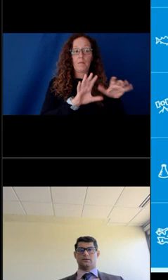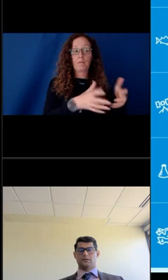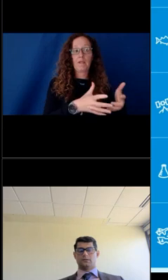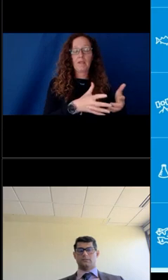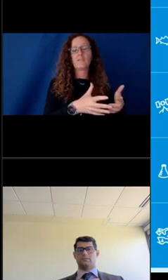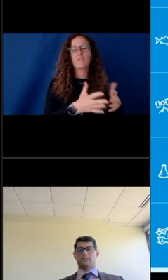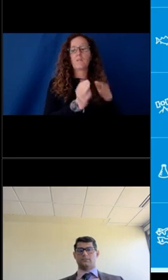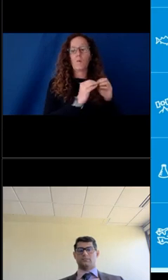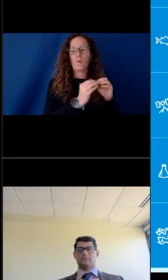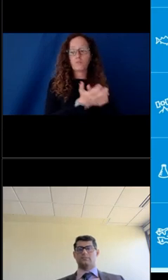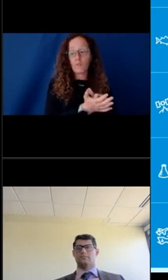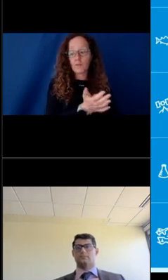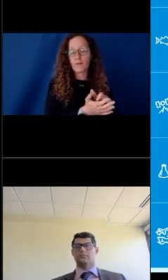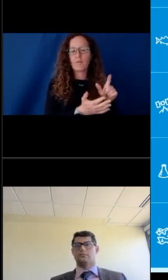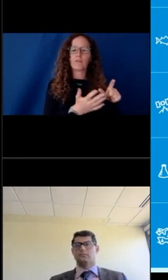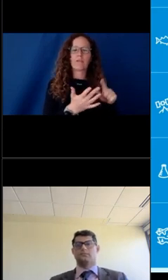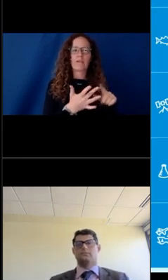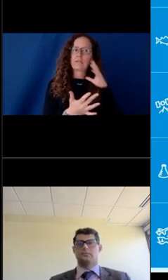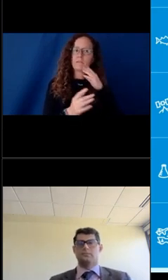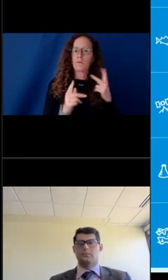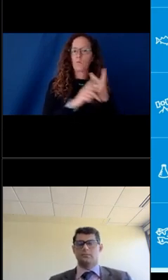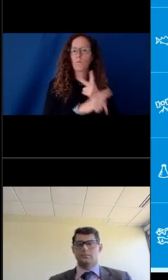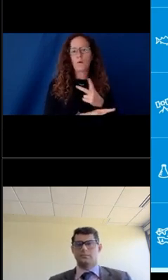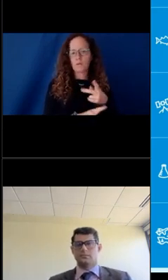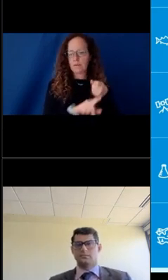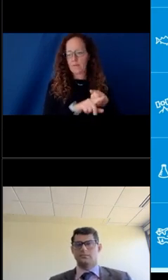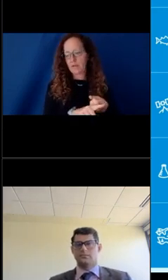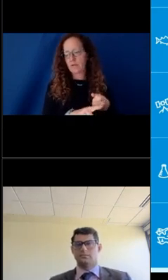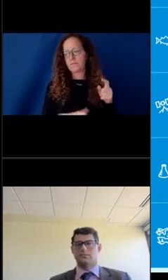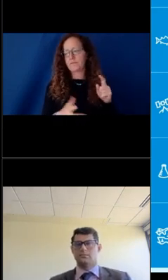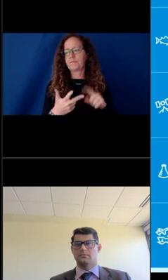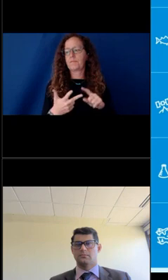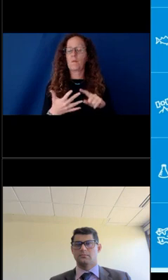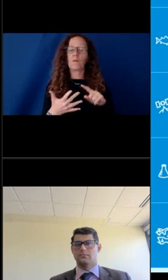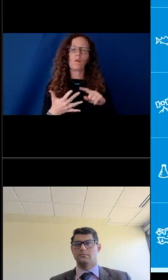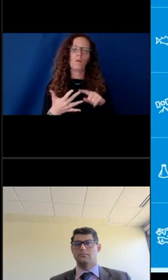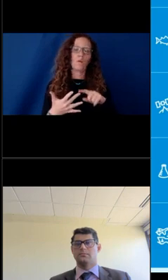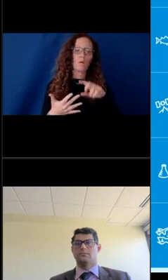in mind that orange values of HeatRisk still mean that some heat-related impacts are to be expected,